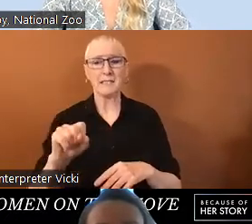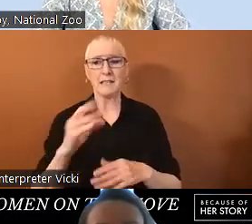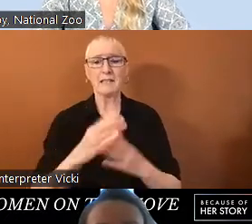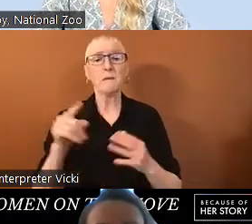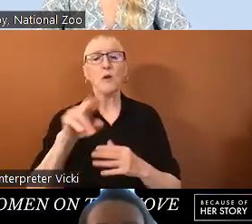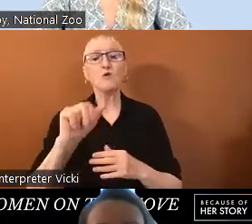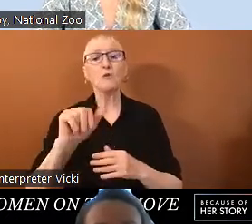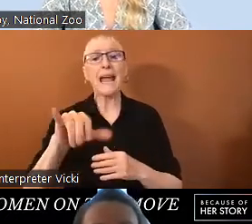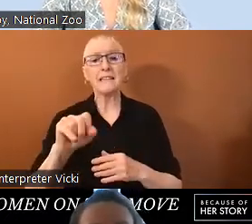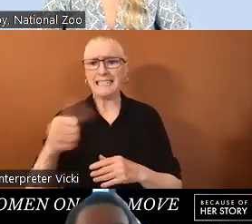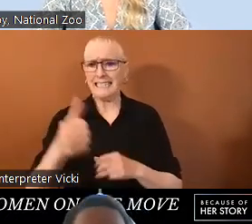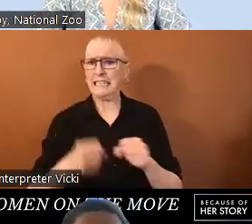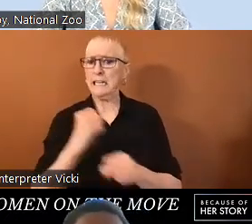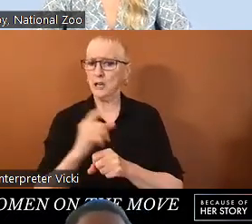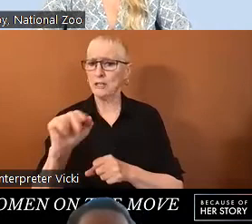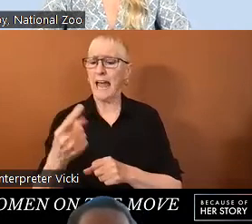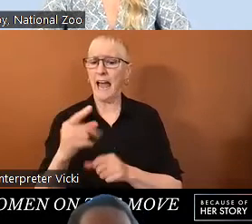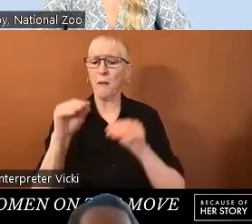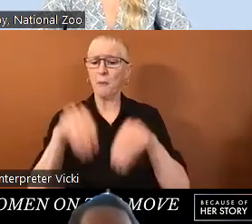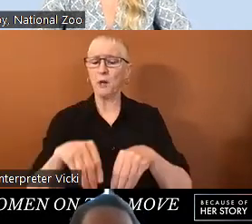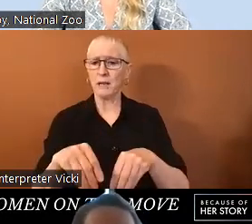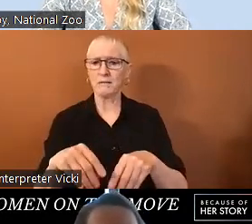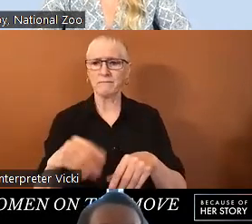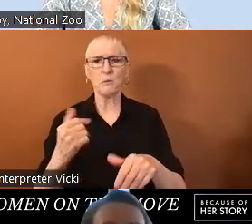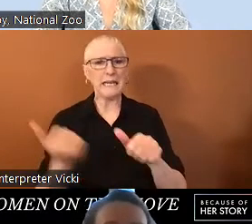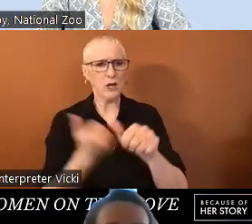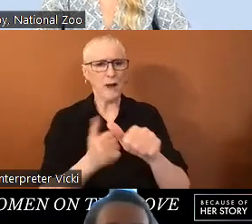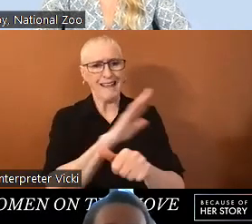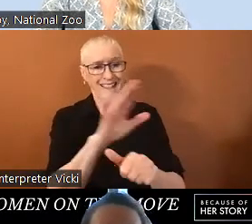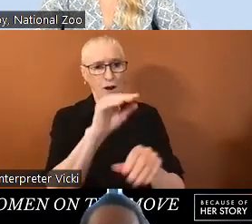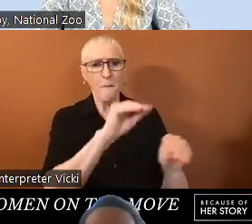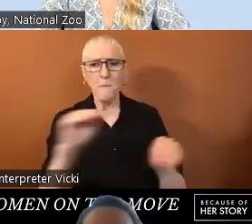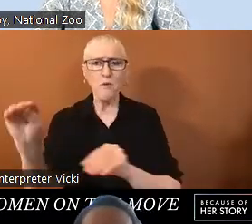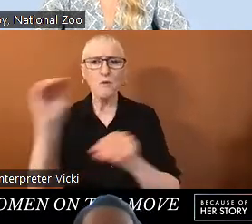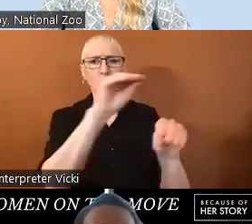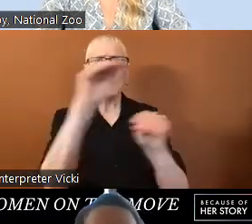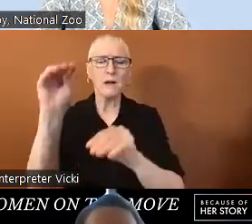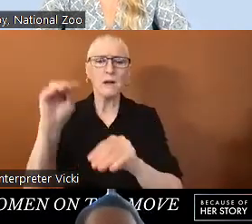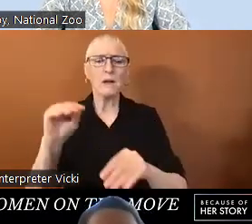10-year tags put in them, so we have tracked their movements from, you know, the Chesapeake Bay all the